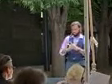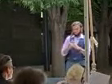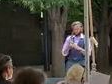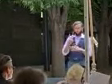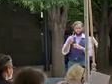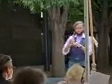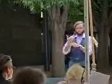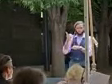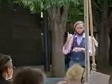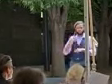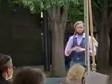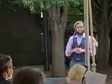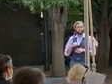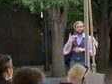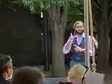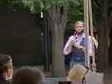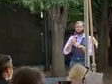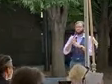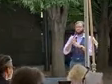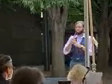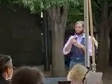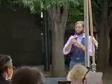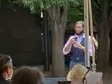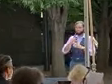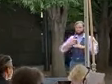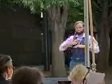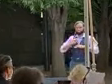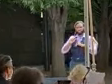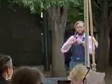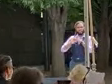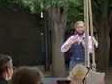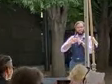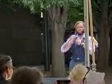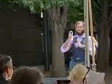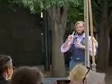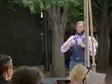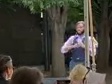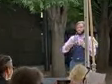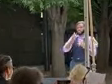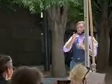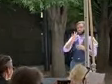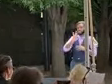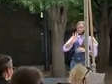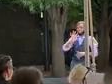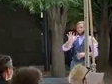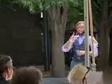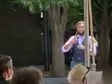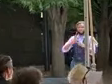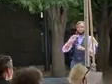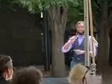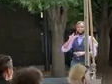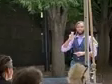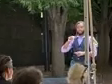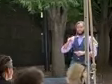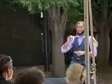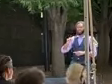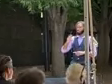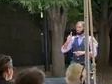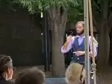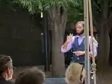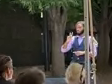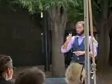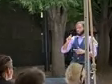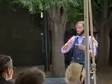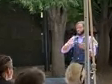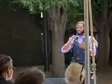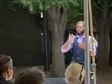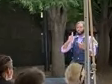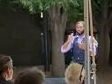It is the fulfillment of a campaign started in 1995 by Alan Reich, Mike Deland, and Jim Dickson.